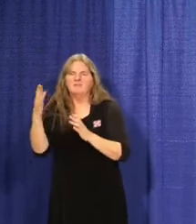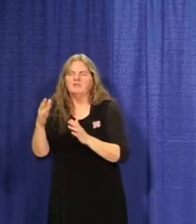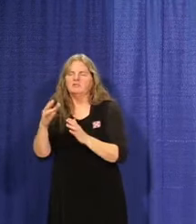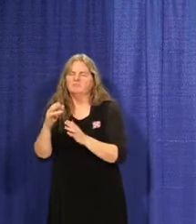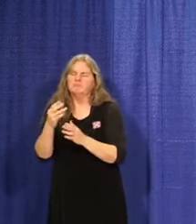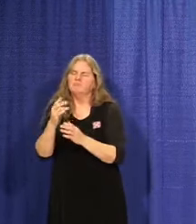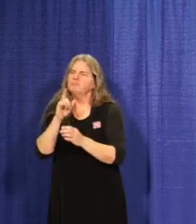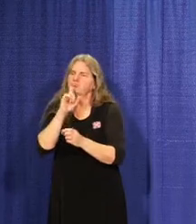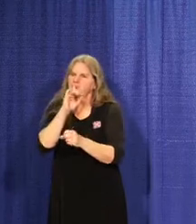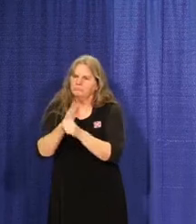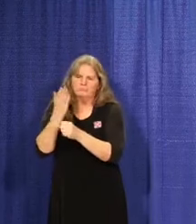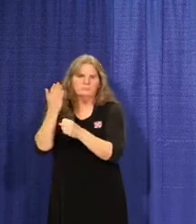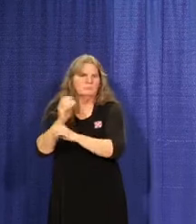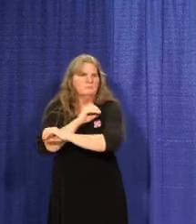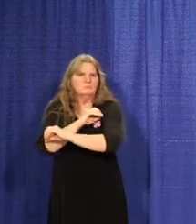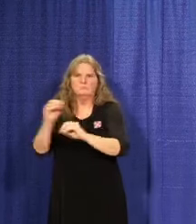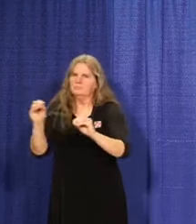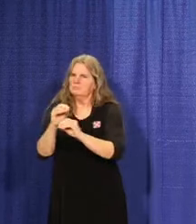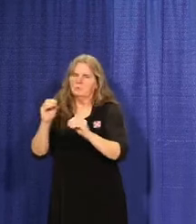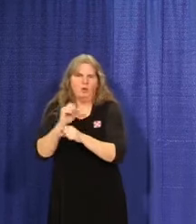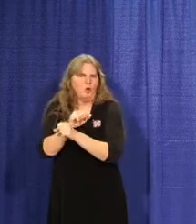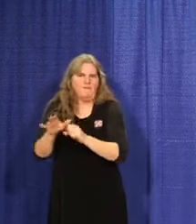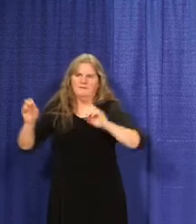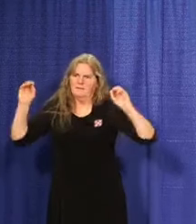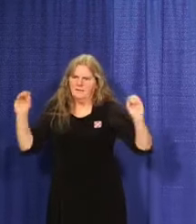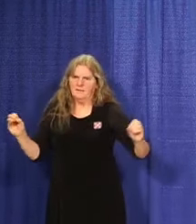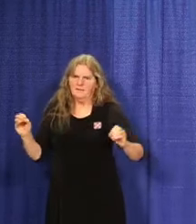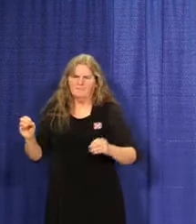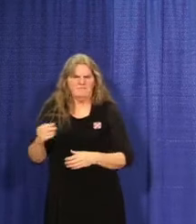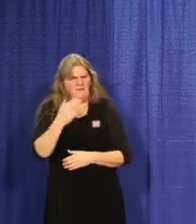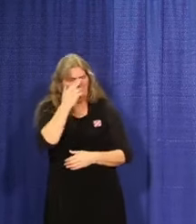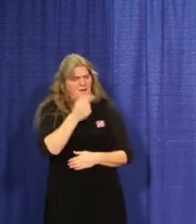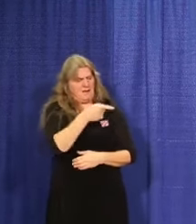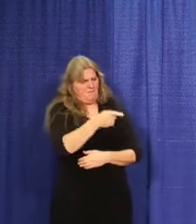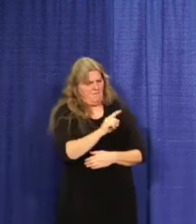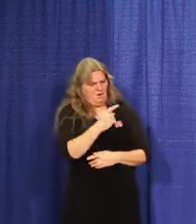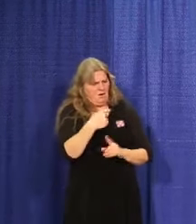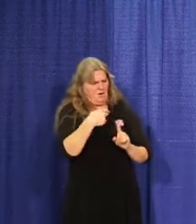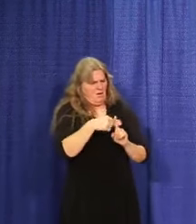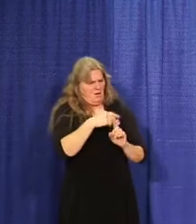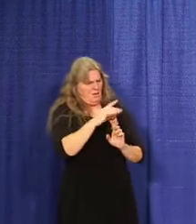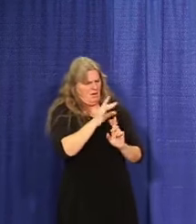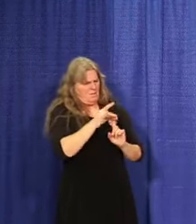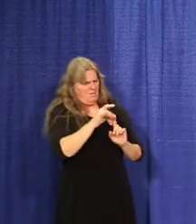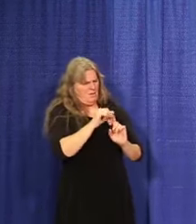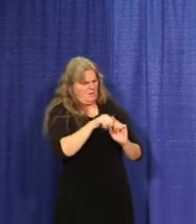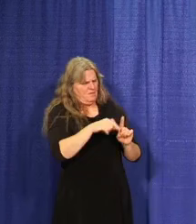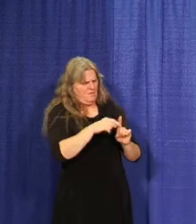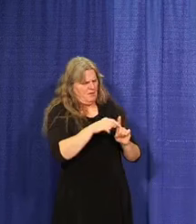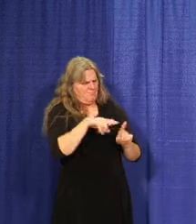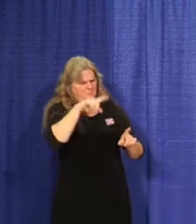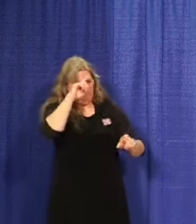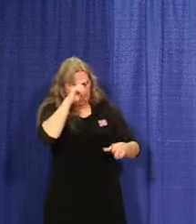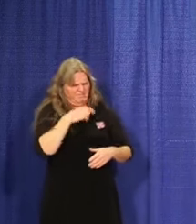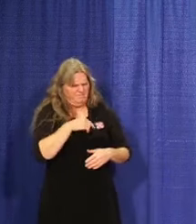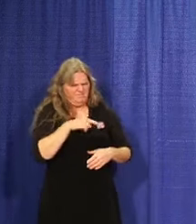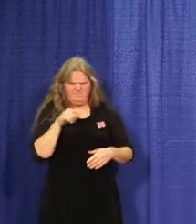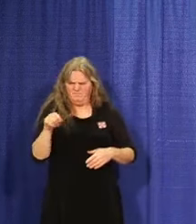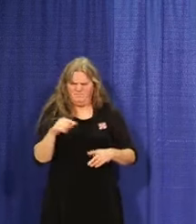left us puzzled for some time. But in consultation with our medical microbiologist specialists in Vancouver and